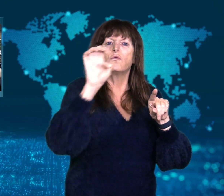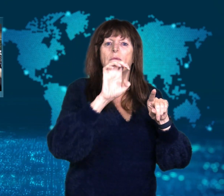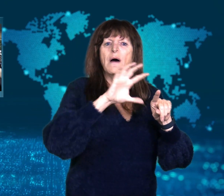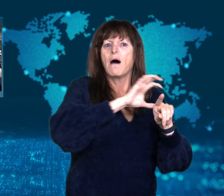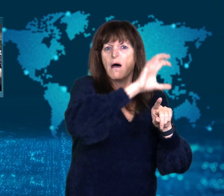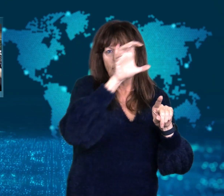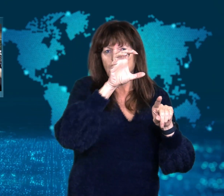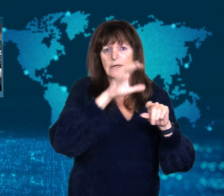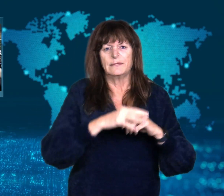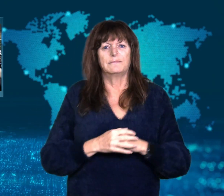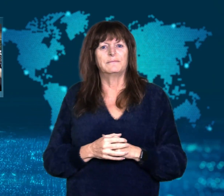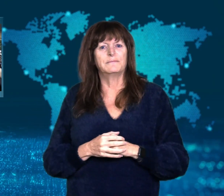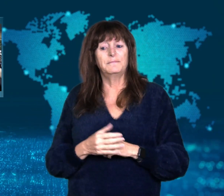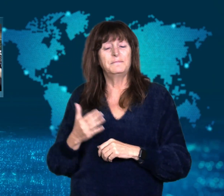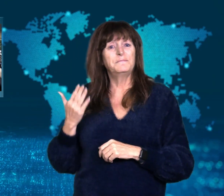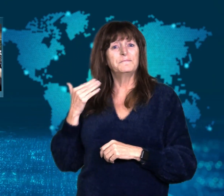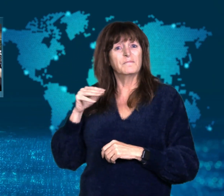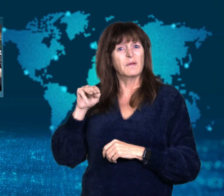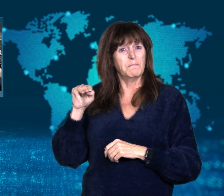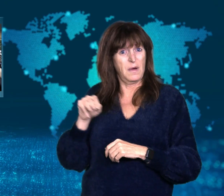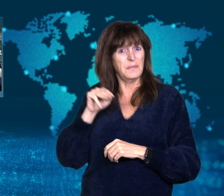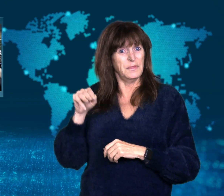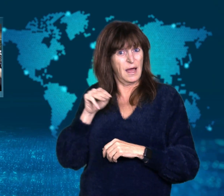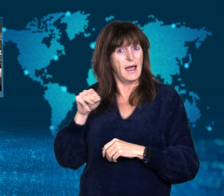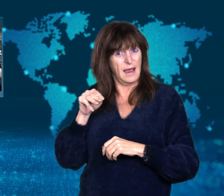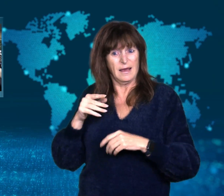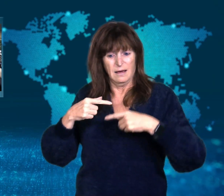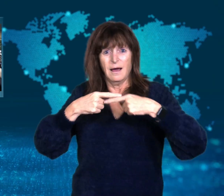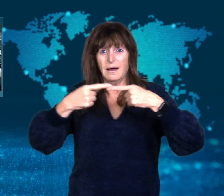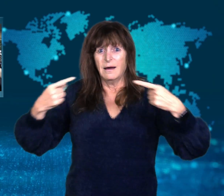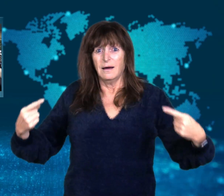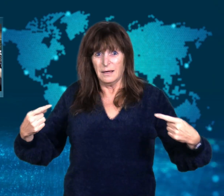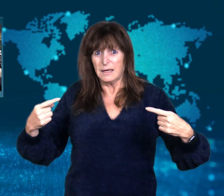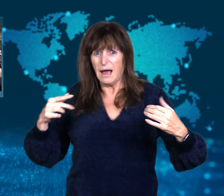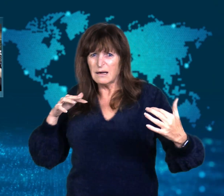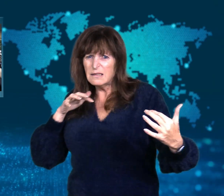Since last Monday’s attack on the border,